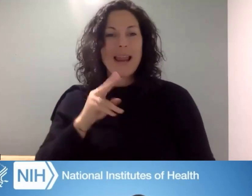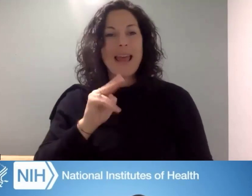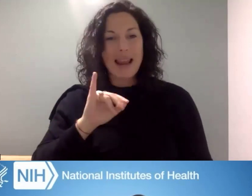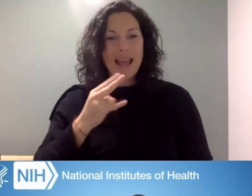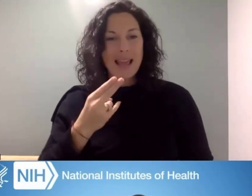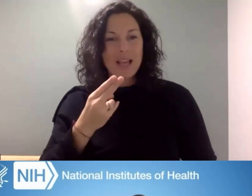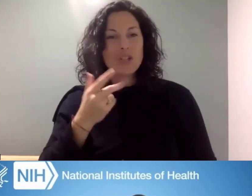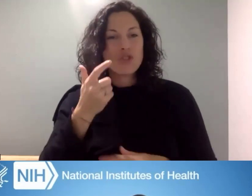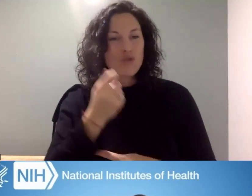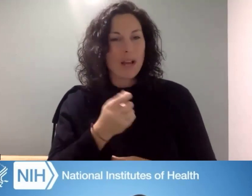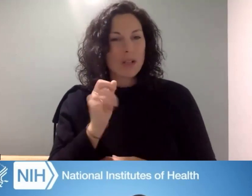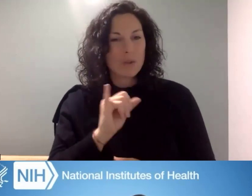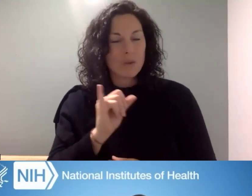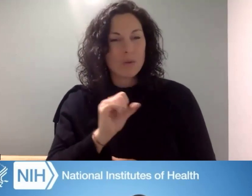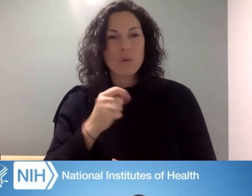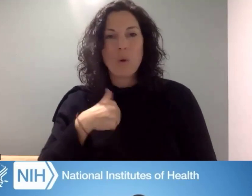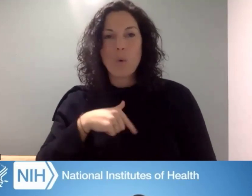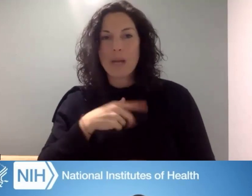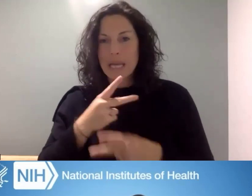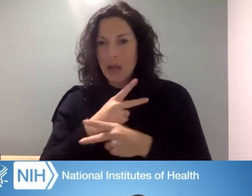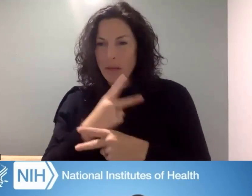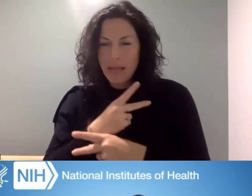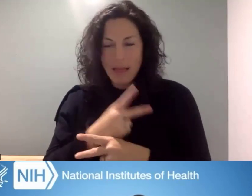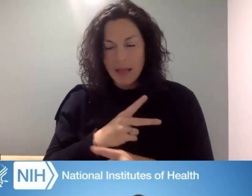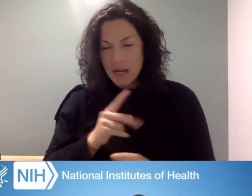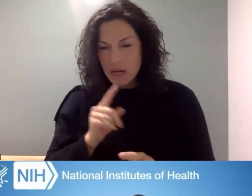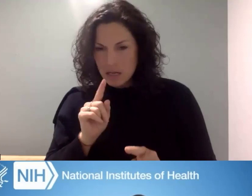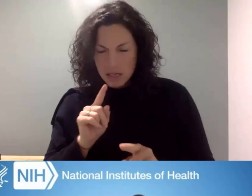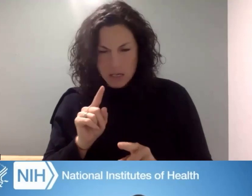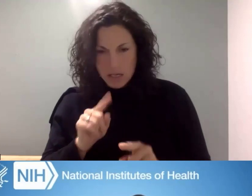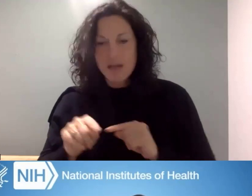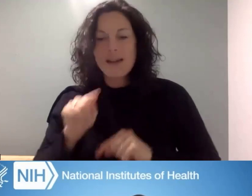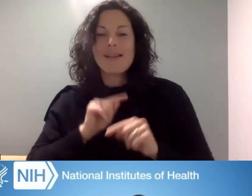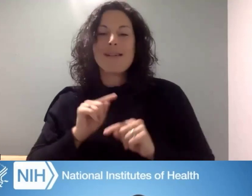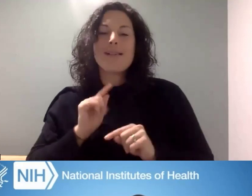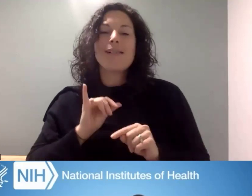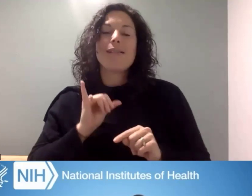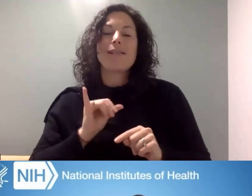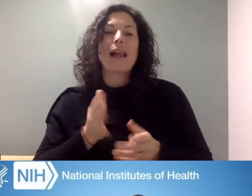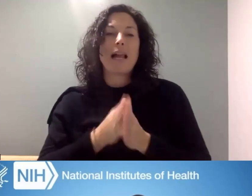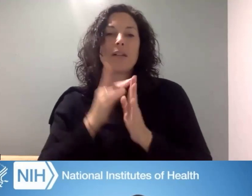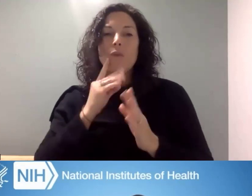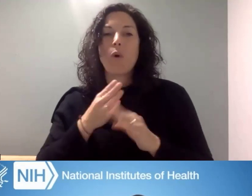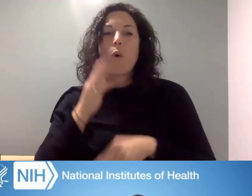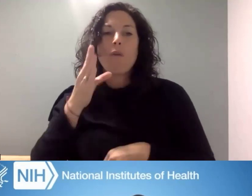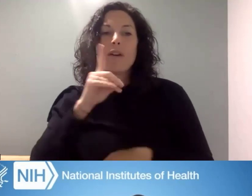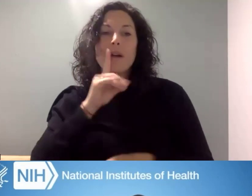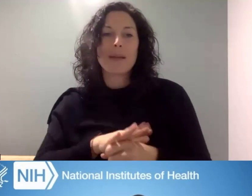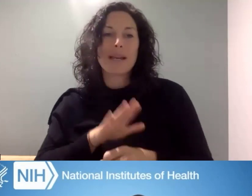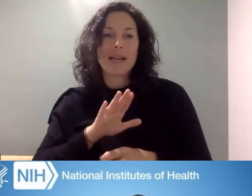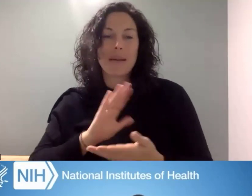So when we did the calculations, we went back and asked for the overcommitted amount.